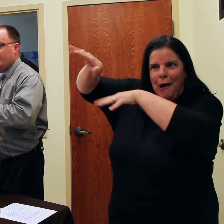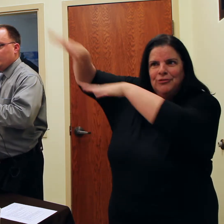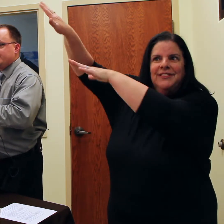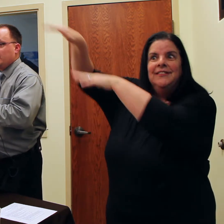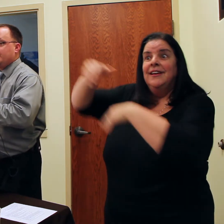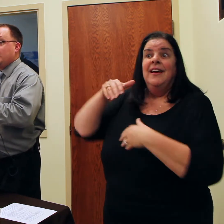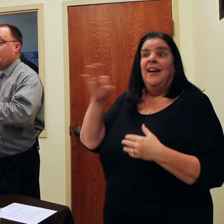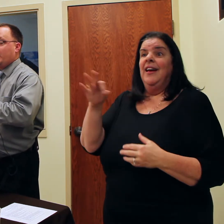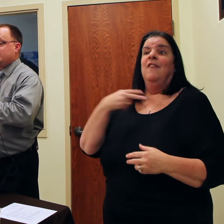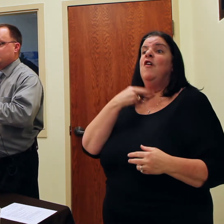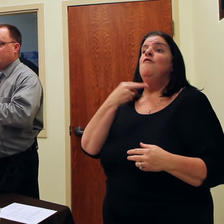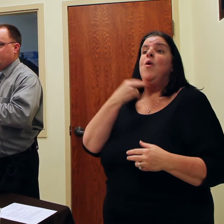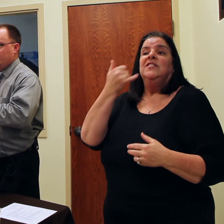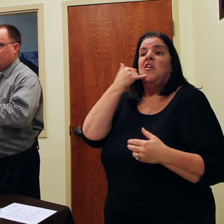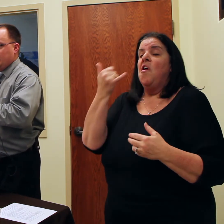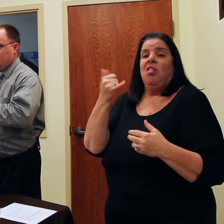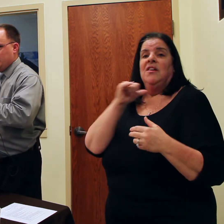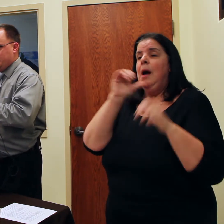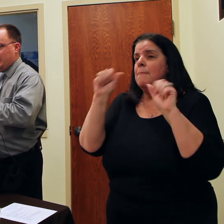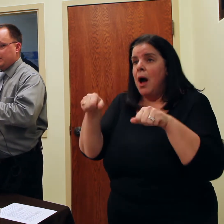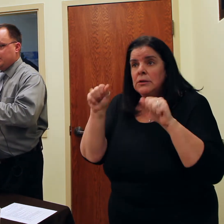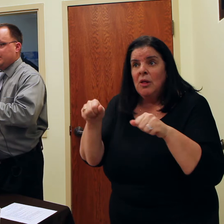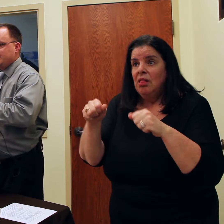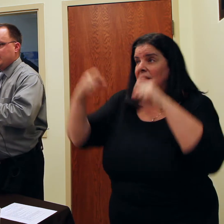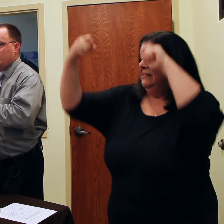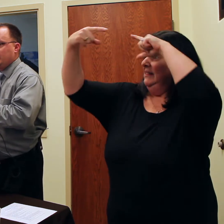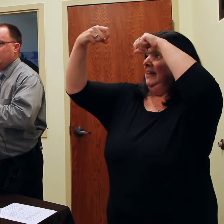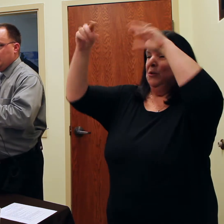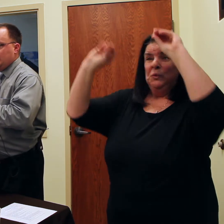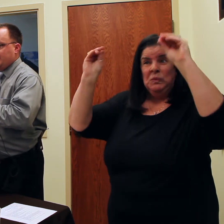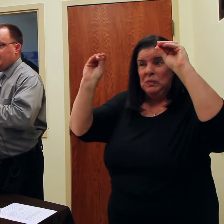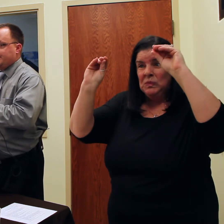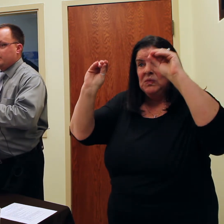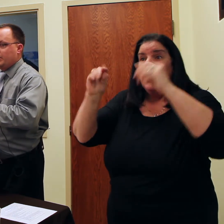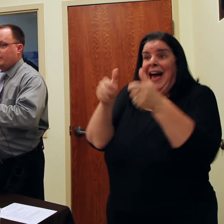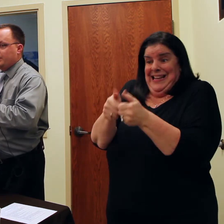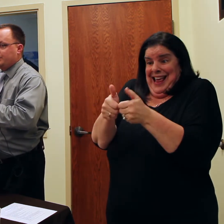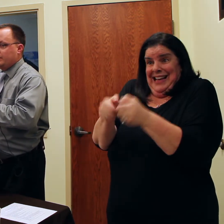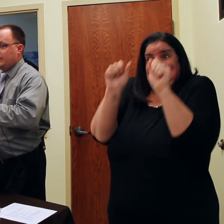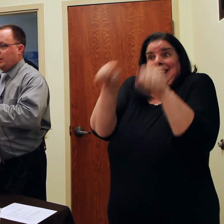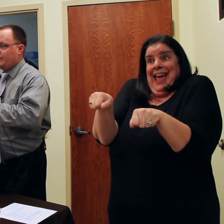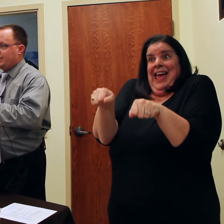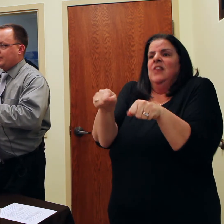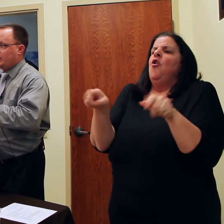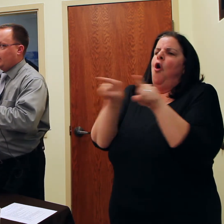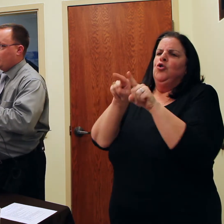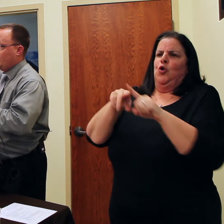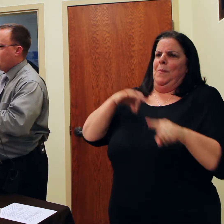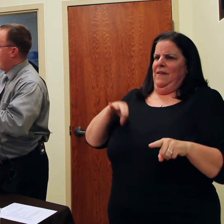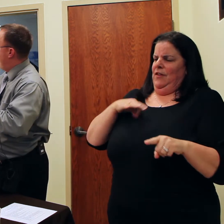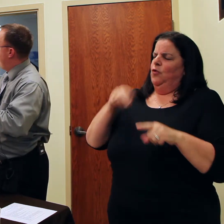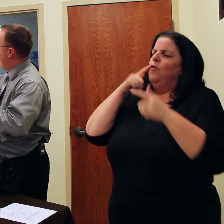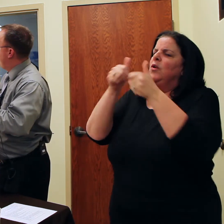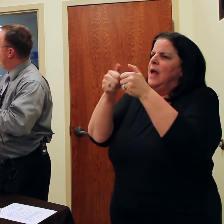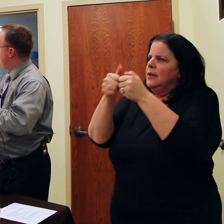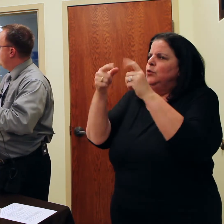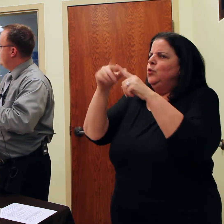if a voice call's not possible, but maybe they can get a text message out, that's also beneficial for text to 911.